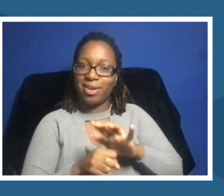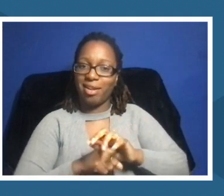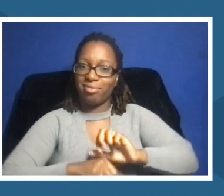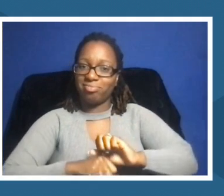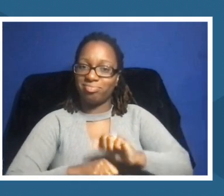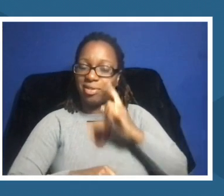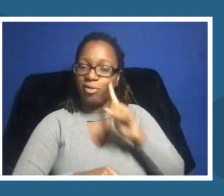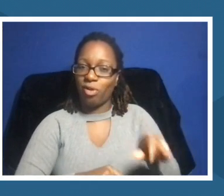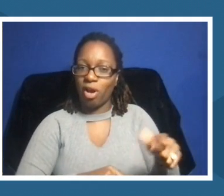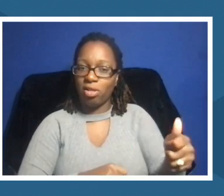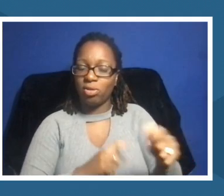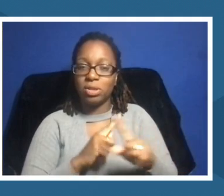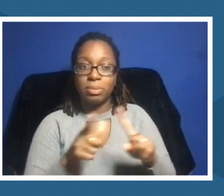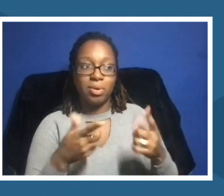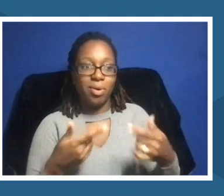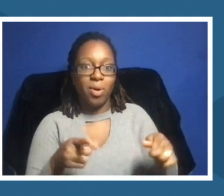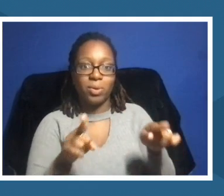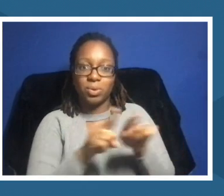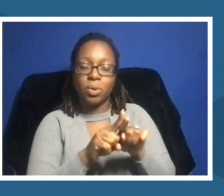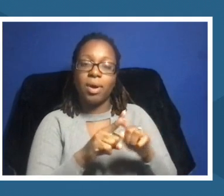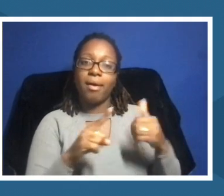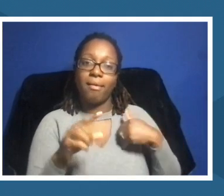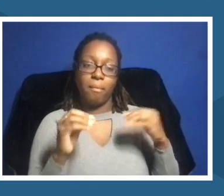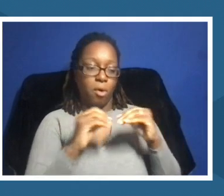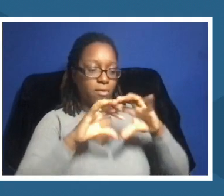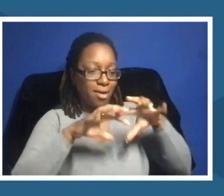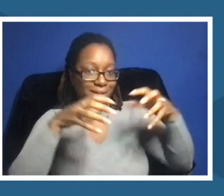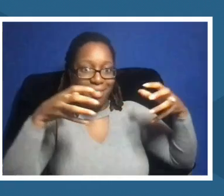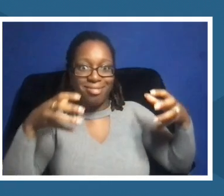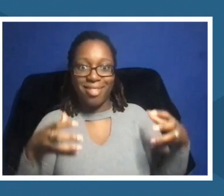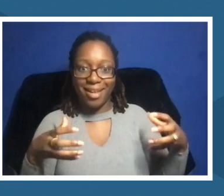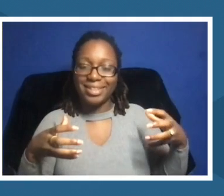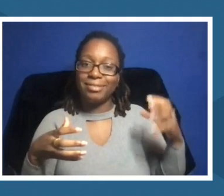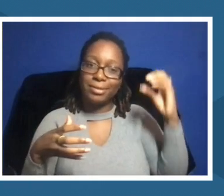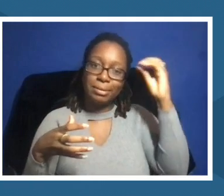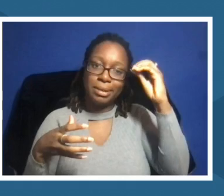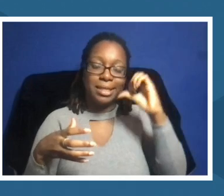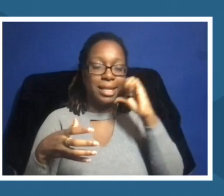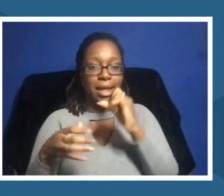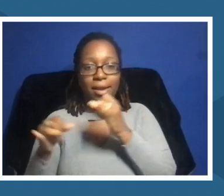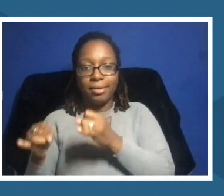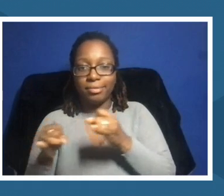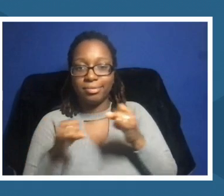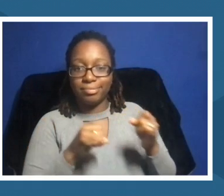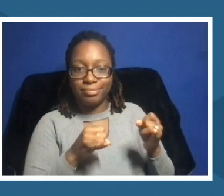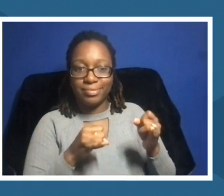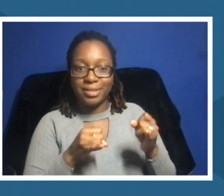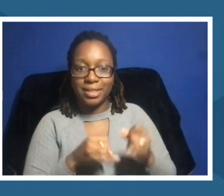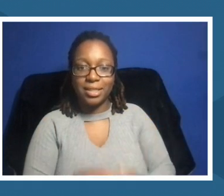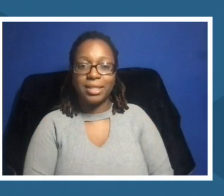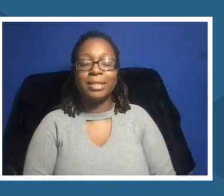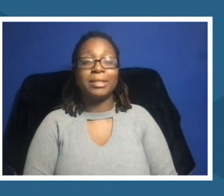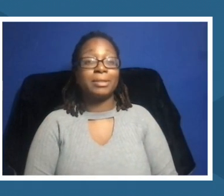individual ones jenny also experiences microaggressions